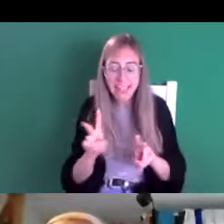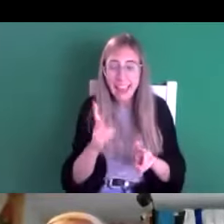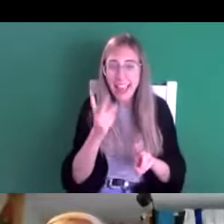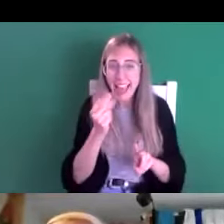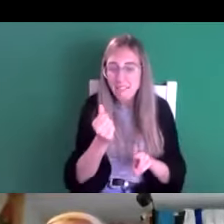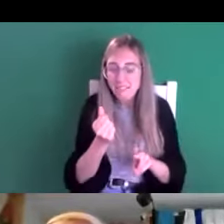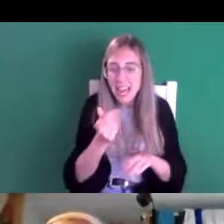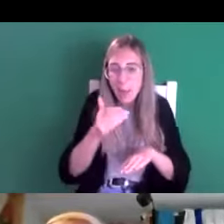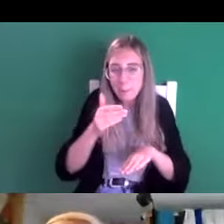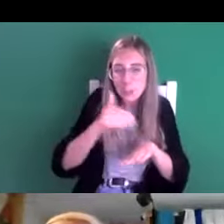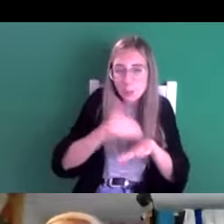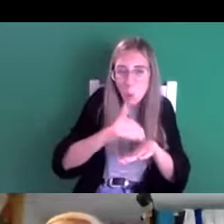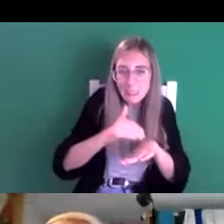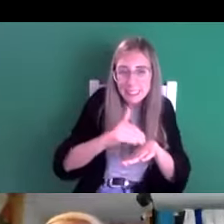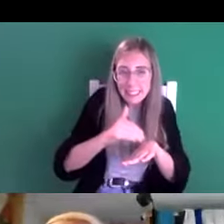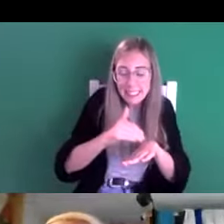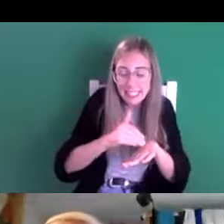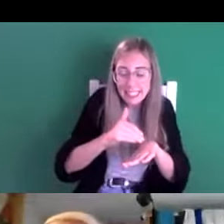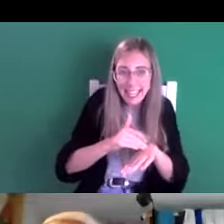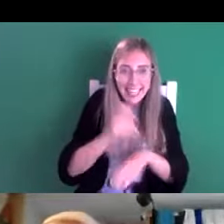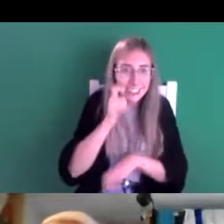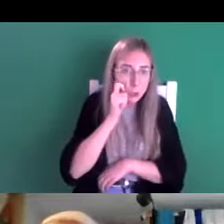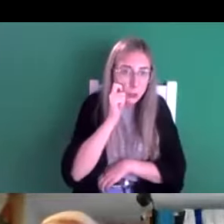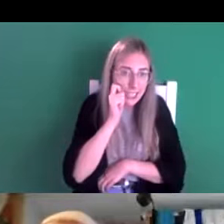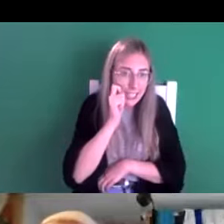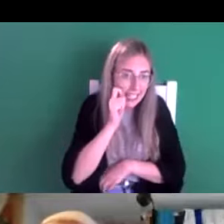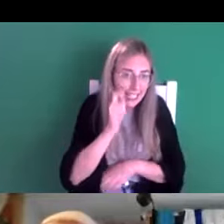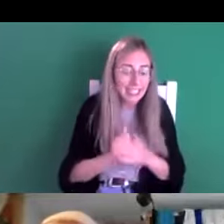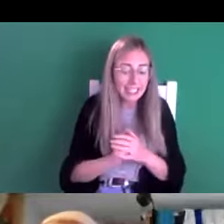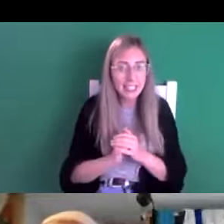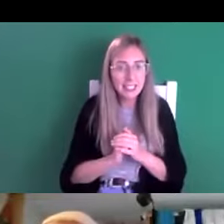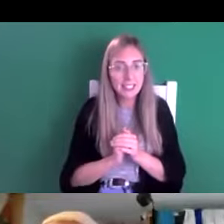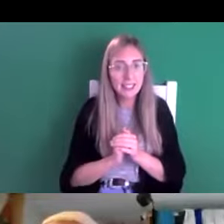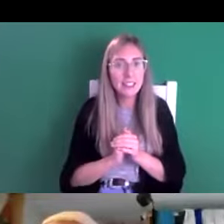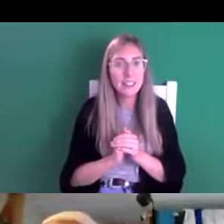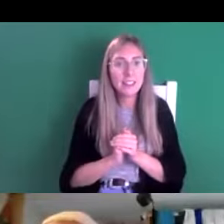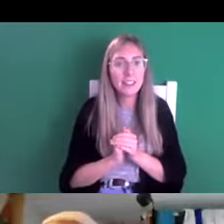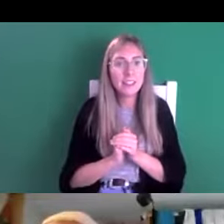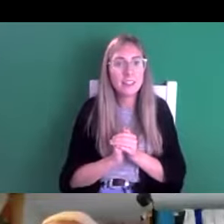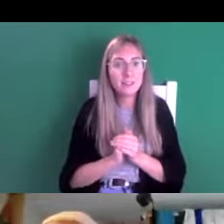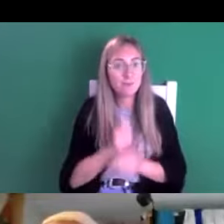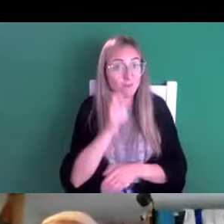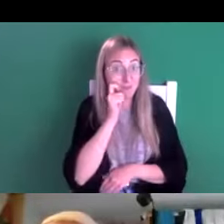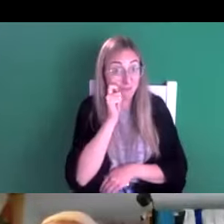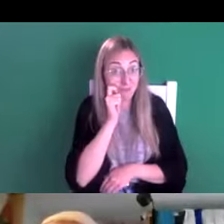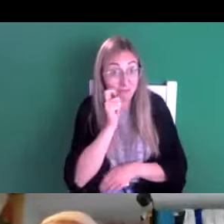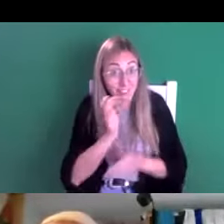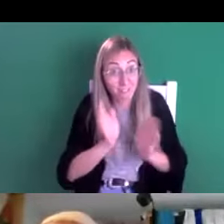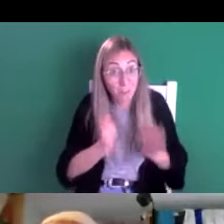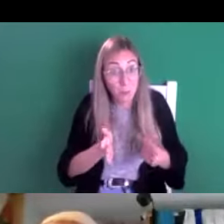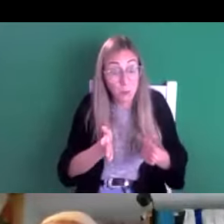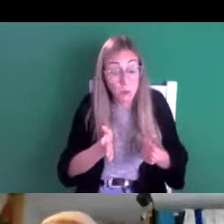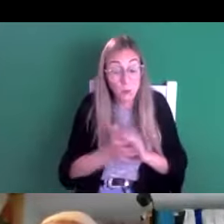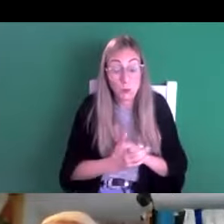a funny word to use without project but there is that element of cheekiness and sort of well